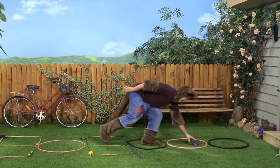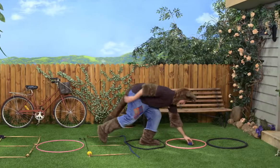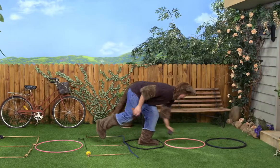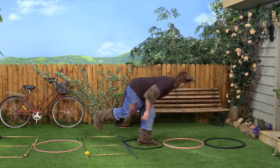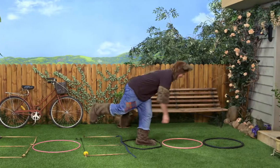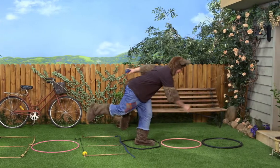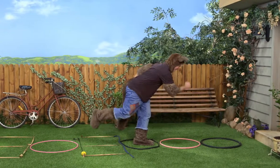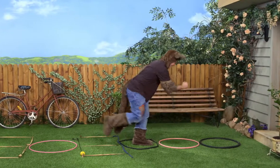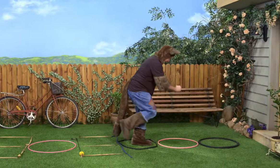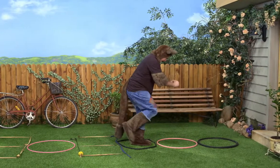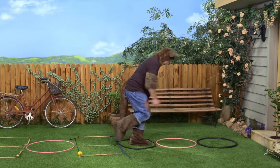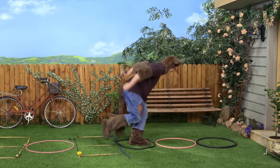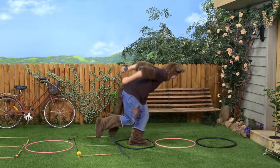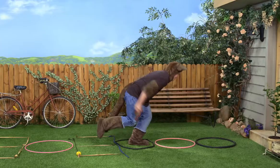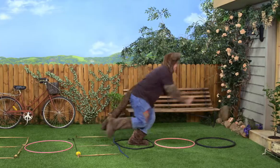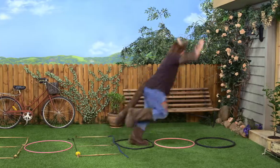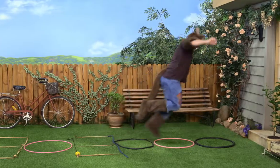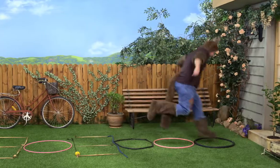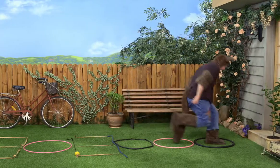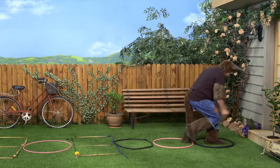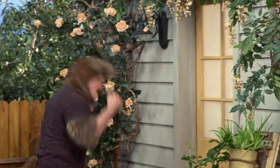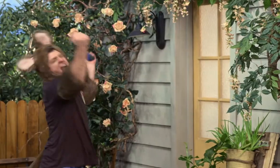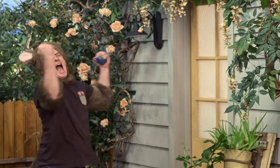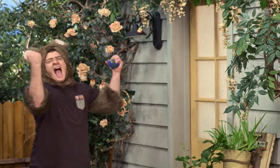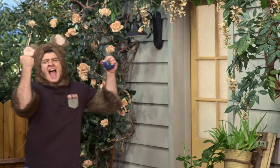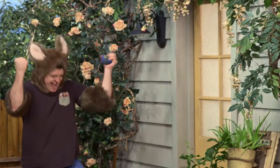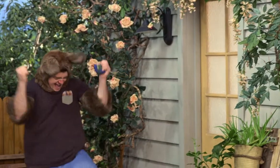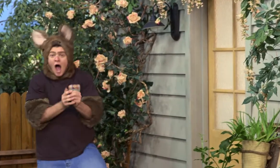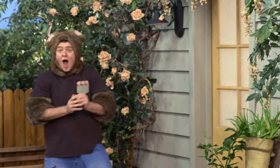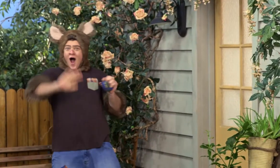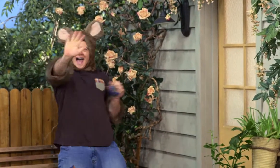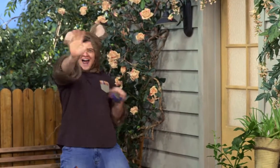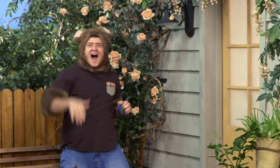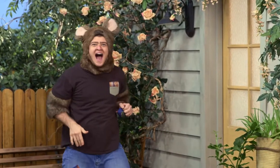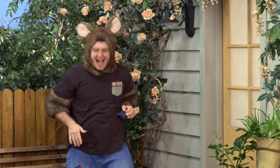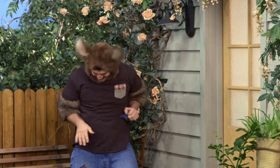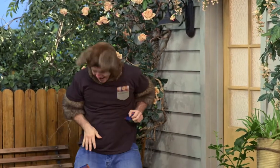Whoa, whoa. Ooh. Ah! Yeah! Oh, hi, everyone.